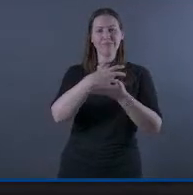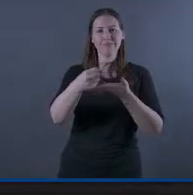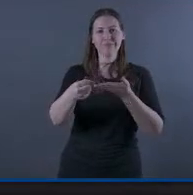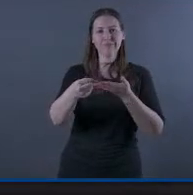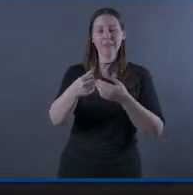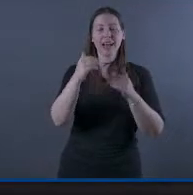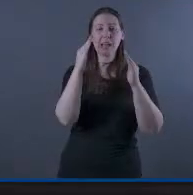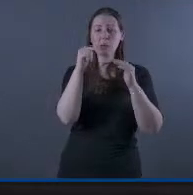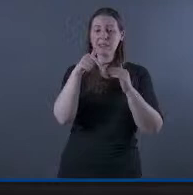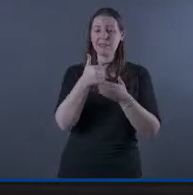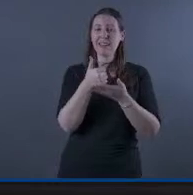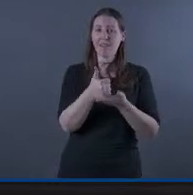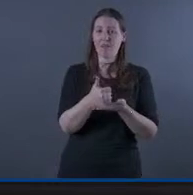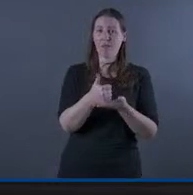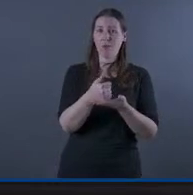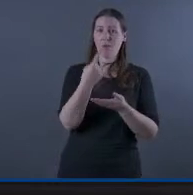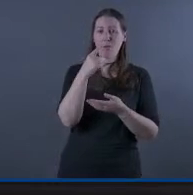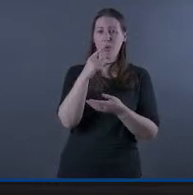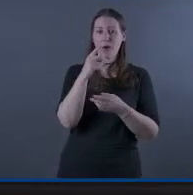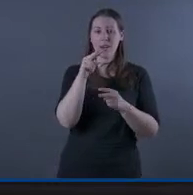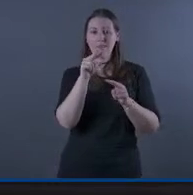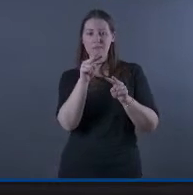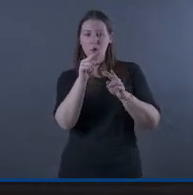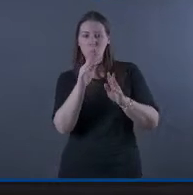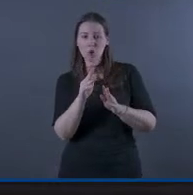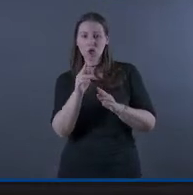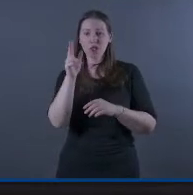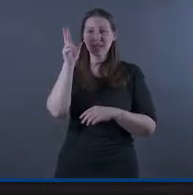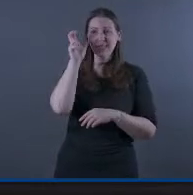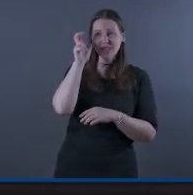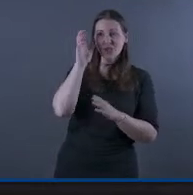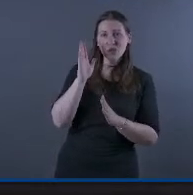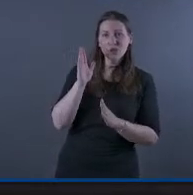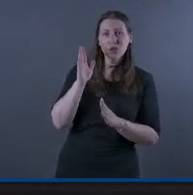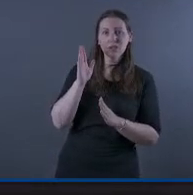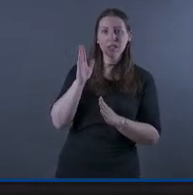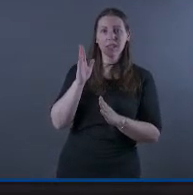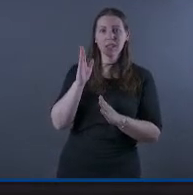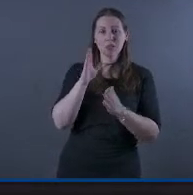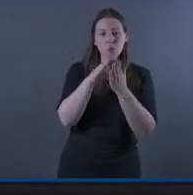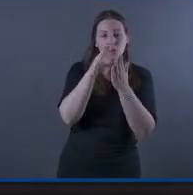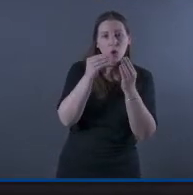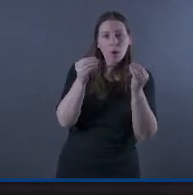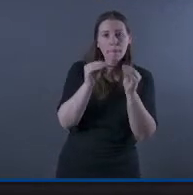for our listeners and viewers to learn a bit more about the state of vaccine in our community.